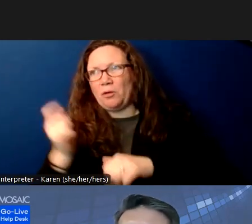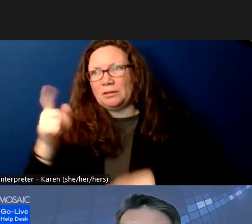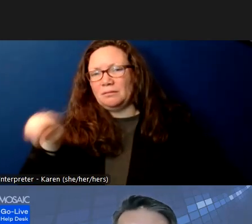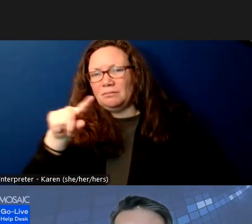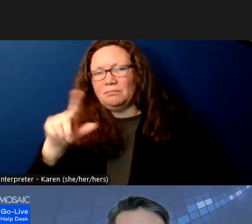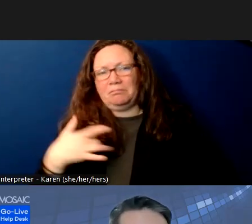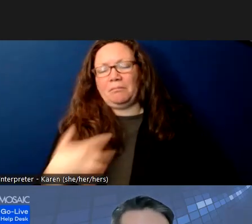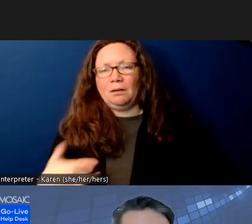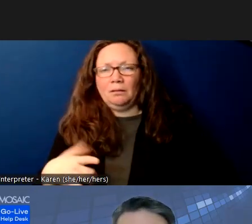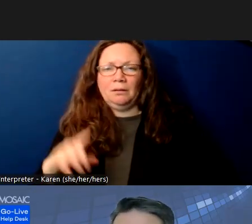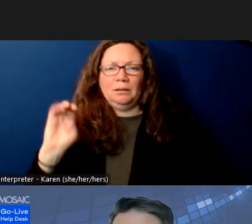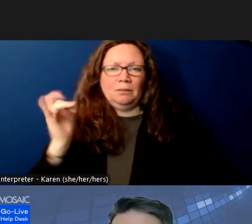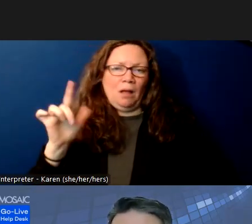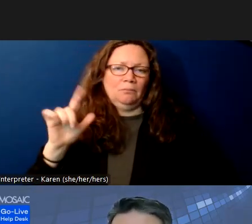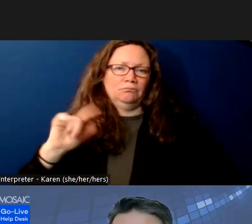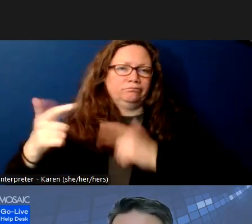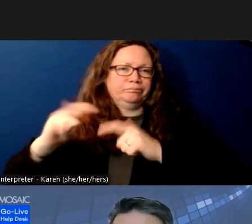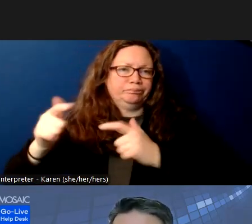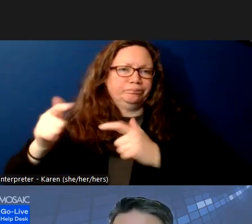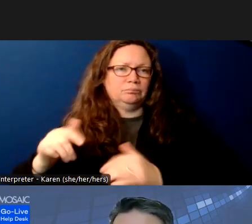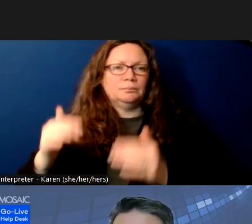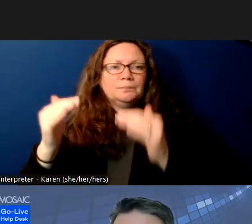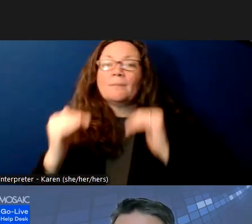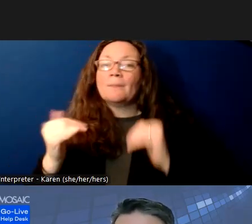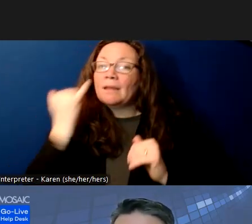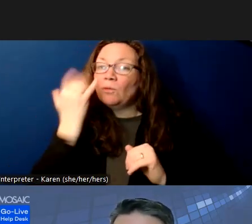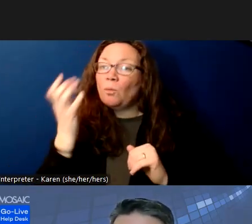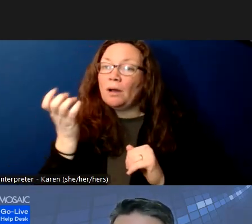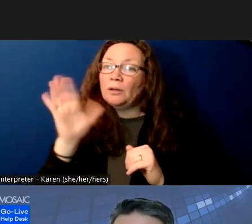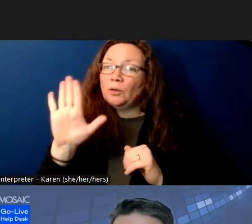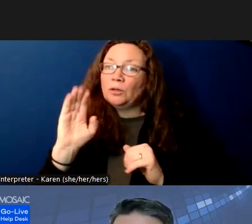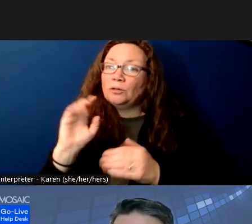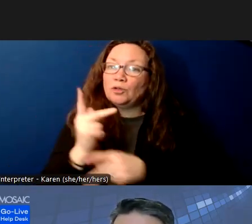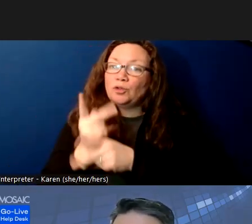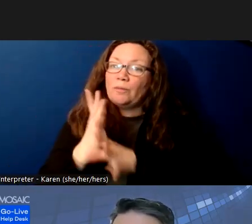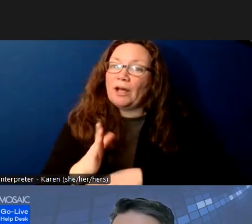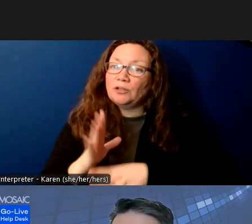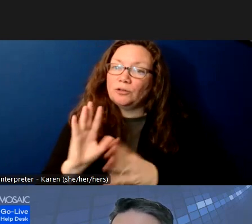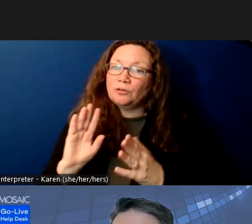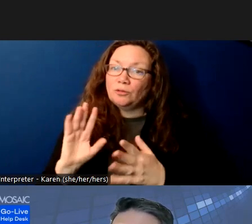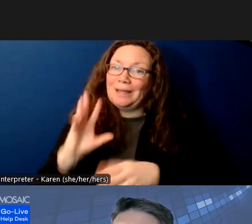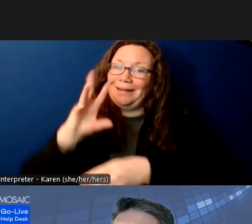if you want, say, your supervisor, to be added to this field, you can add them here as well.